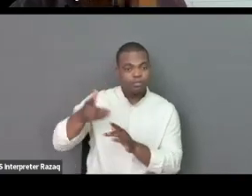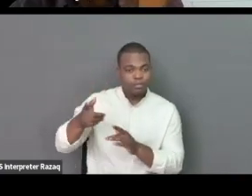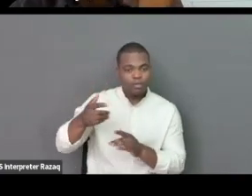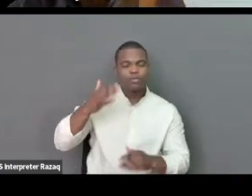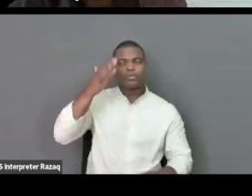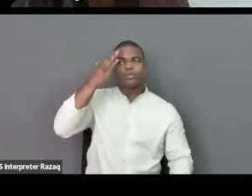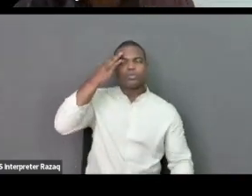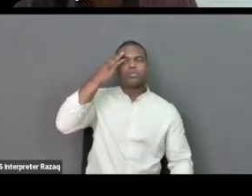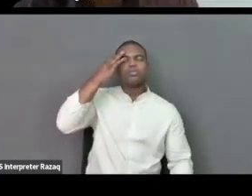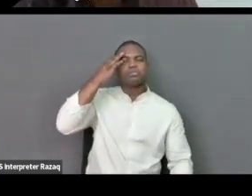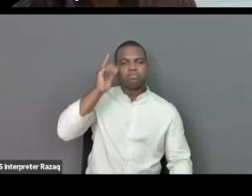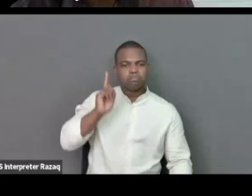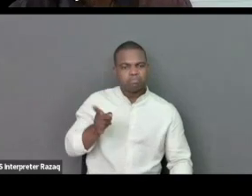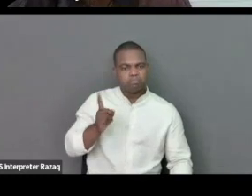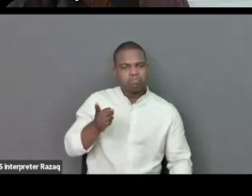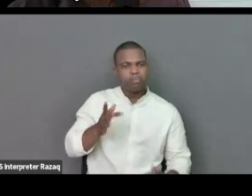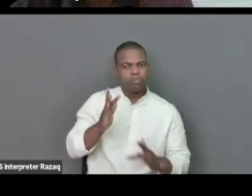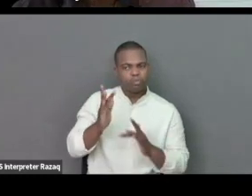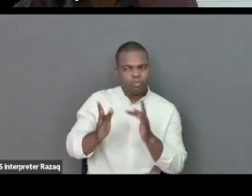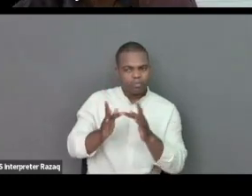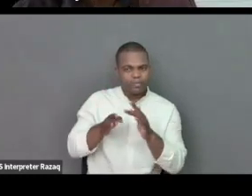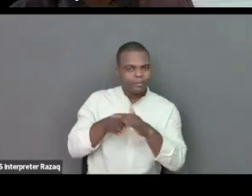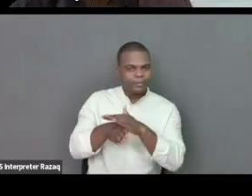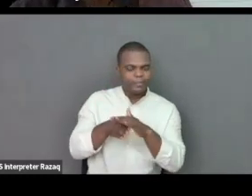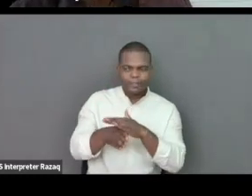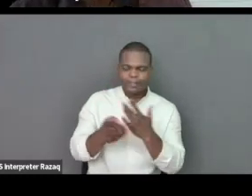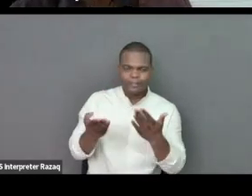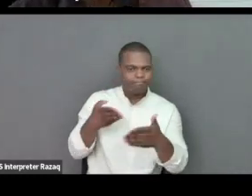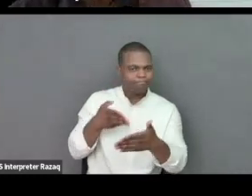for users so they can influence, although to mention it again, it's